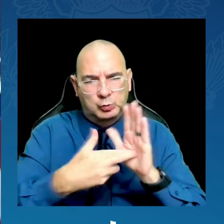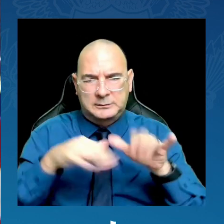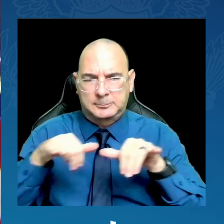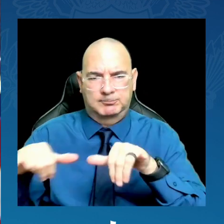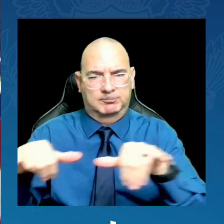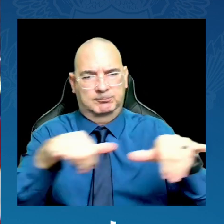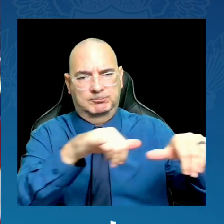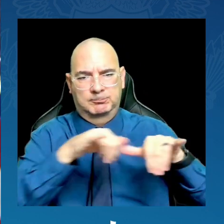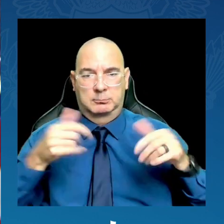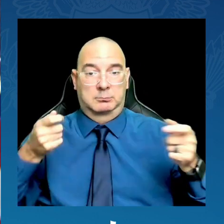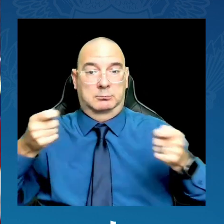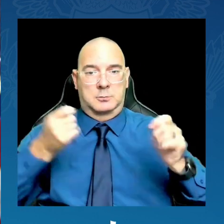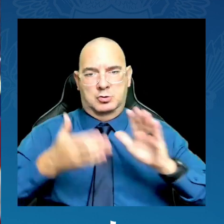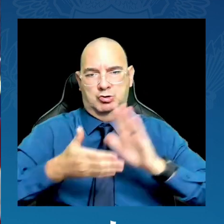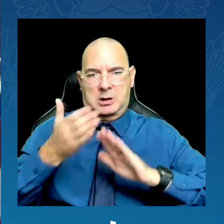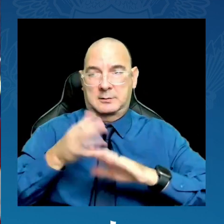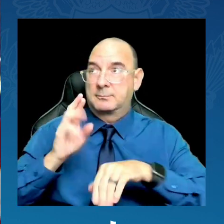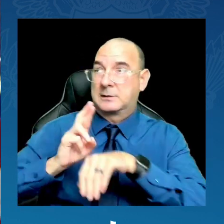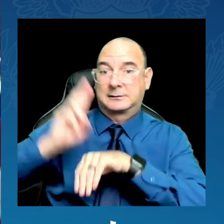Today, the business of our work